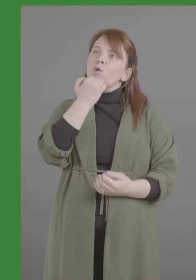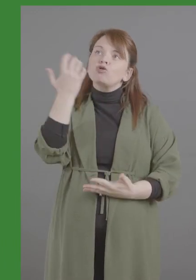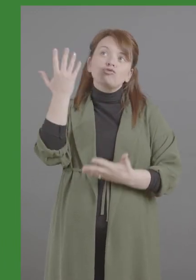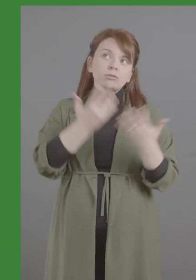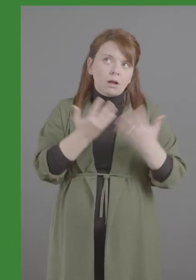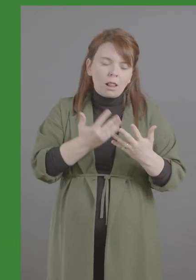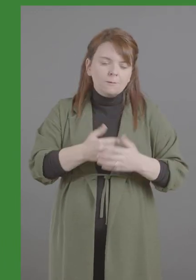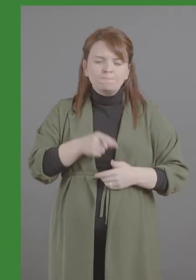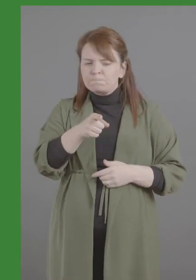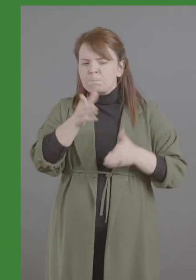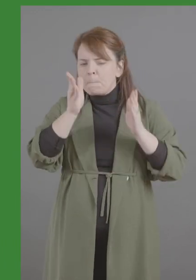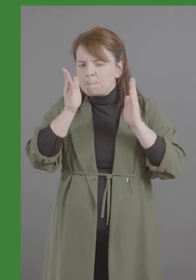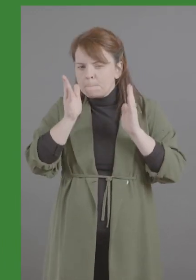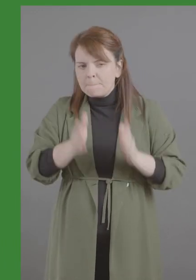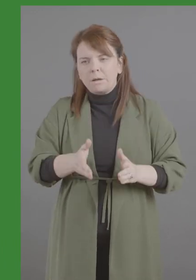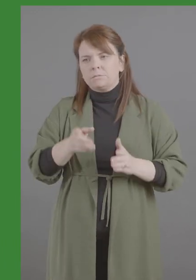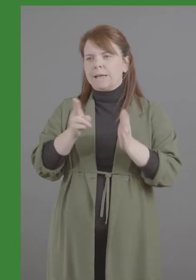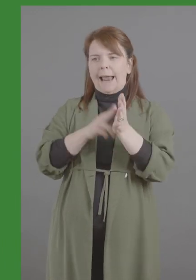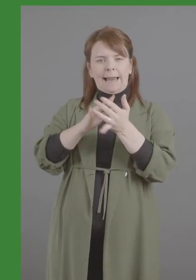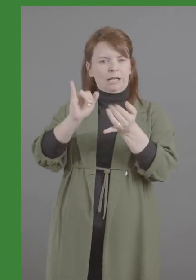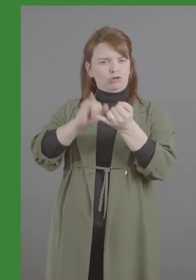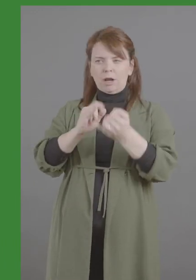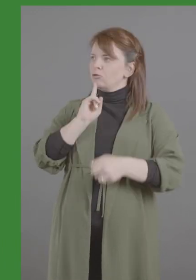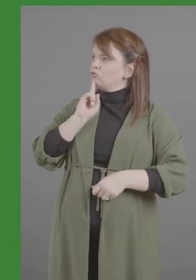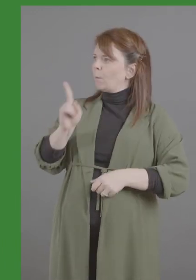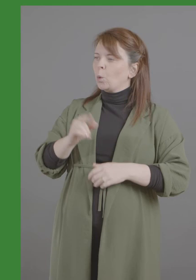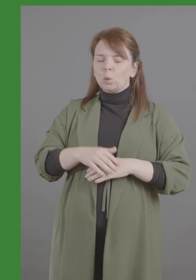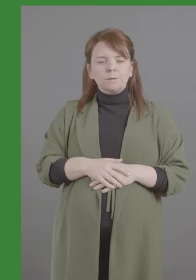How to report your result. You must report your results to the NHS.